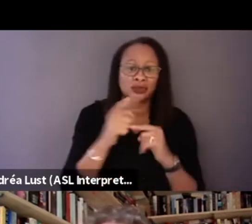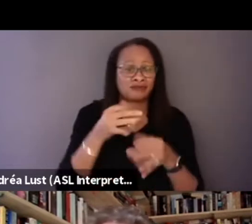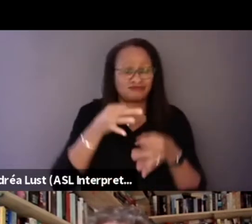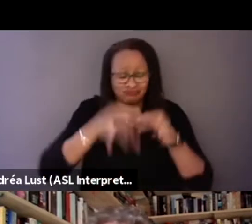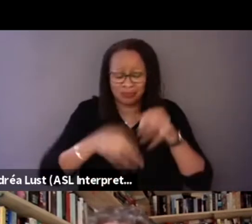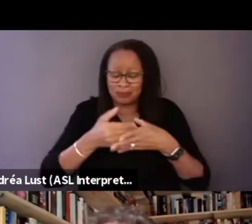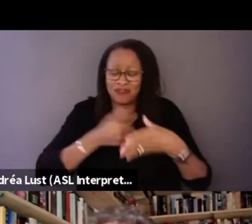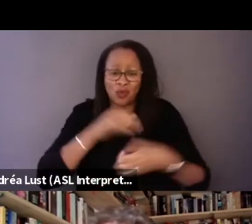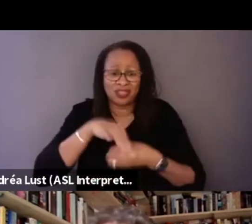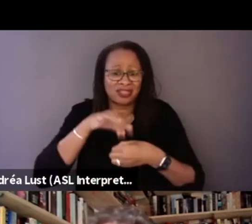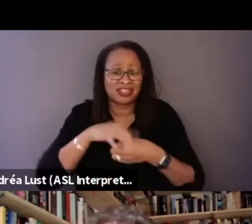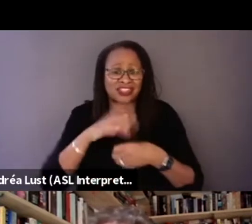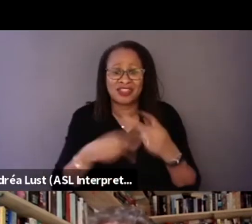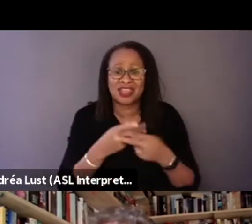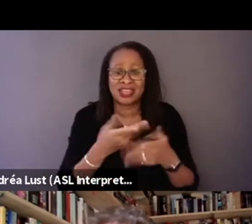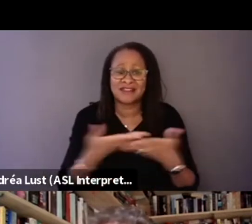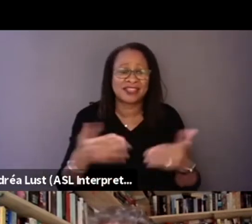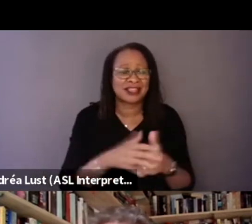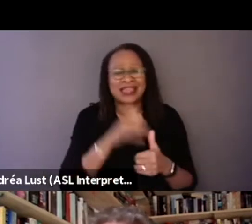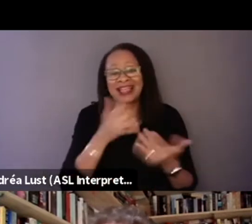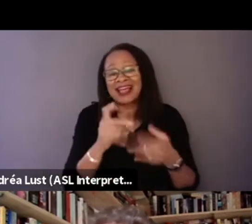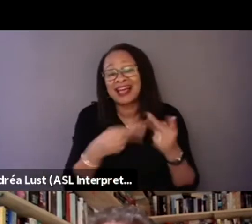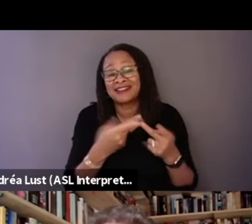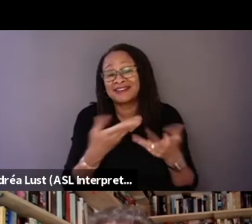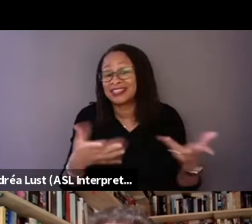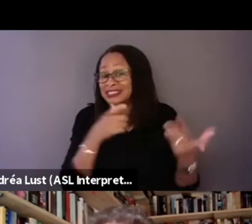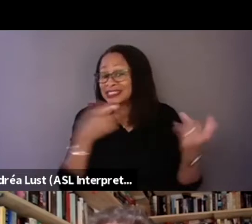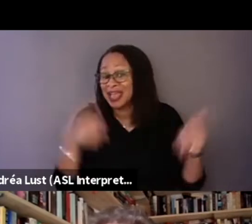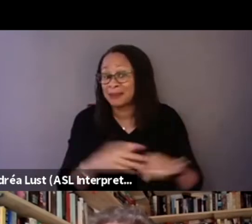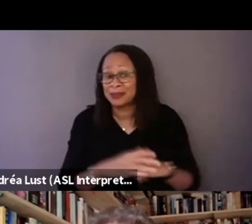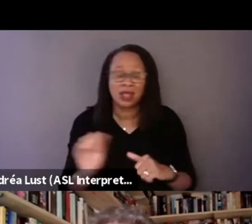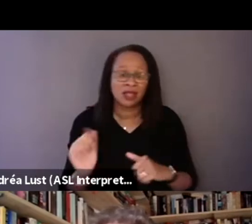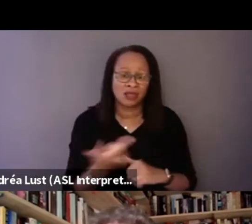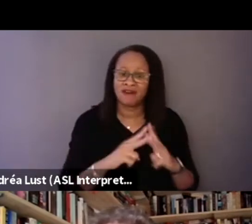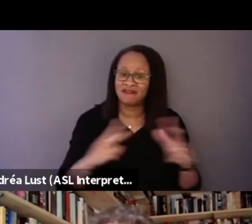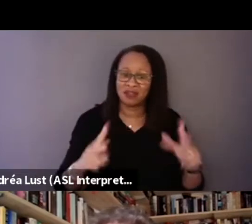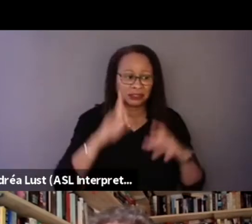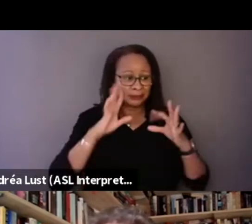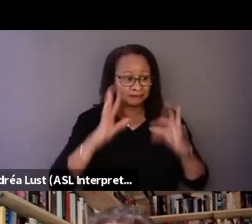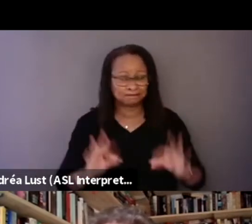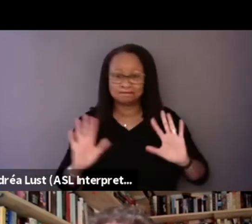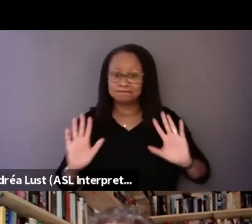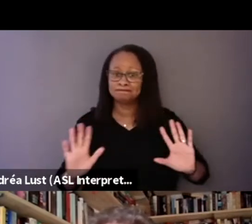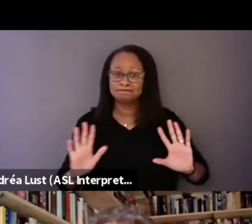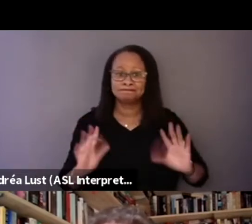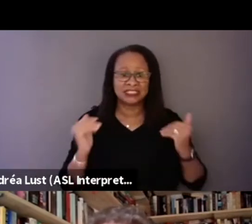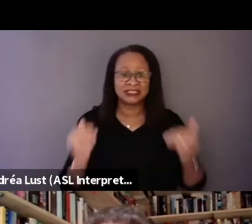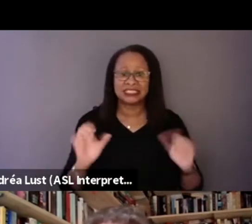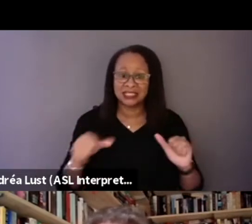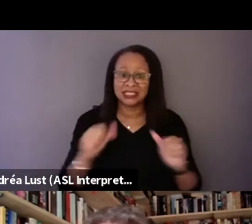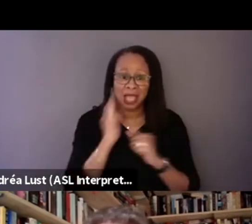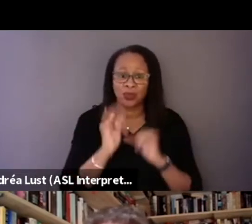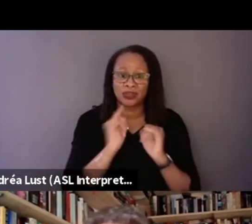And that kind of the thing doesn't just happen. They were all really committed and I think it's corny,